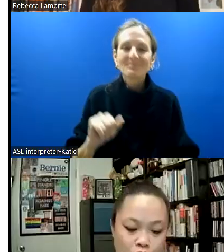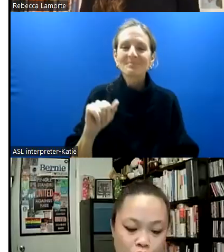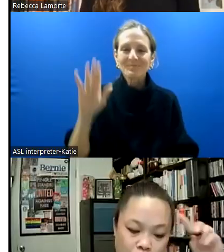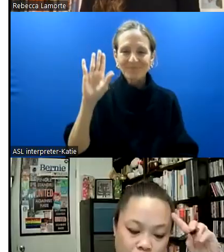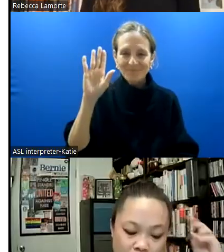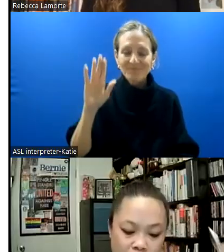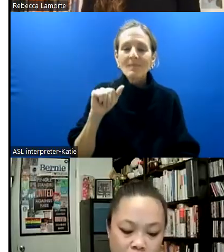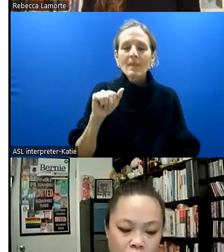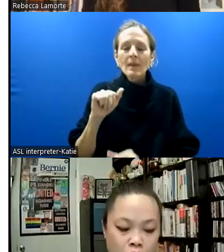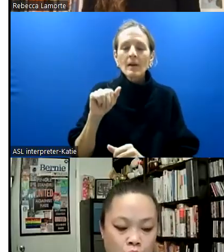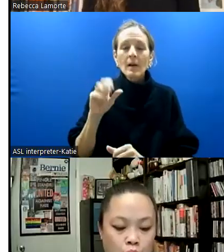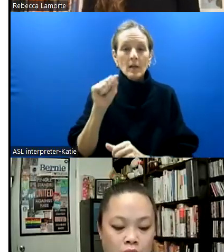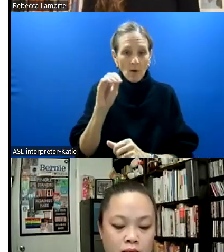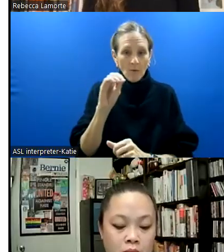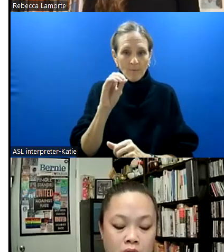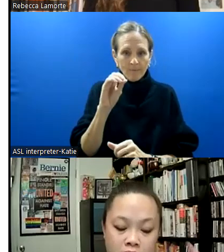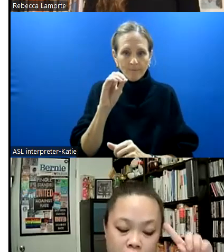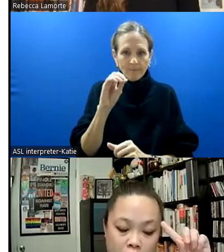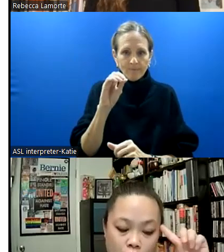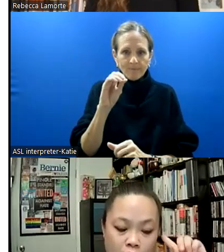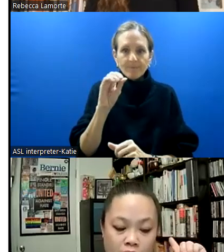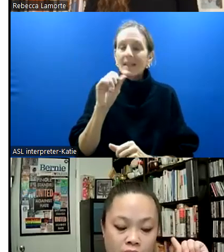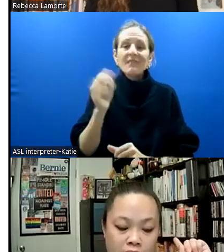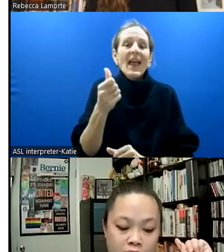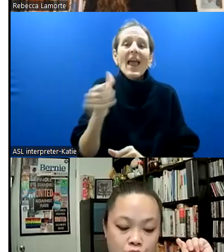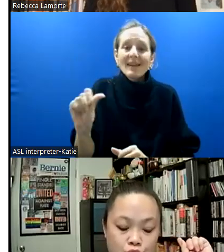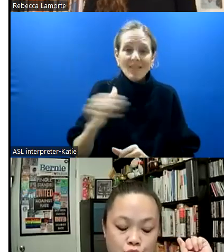So if anything, what my takeaway is